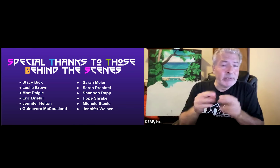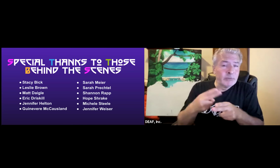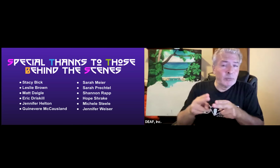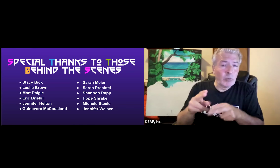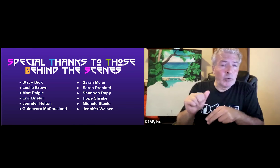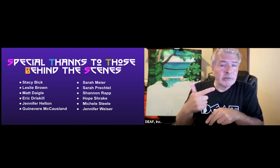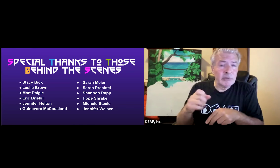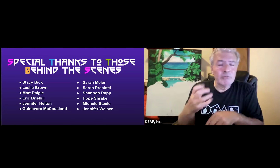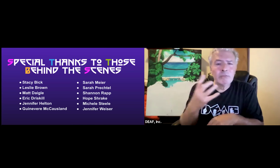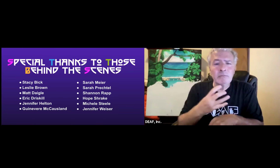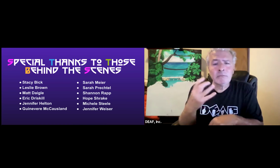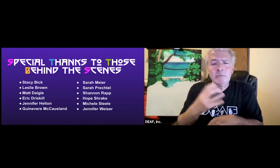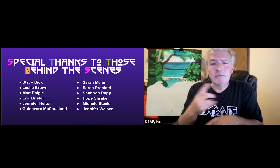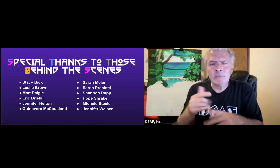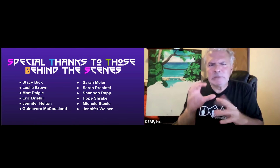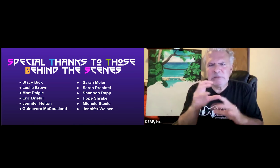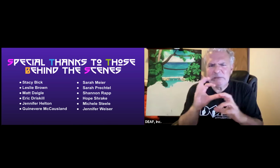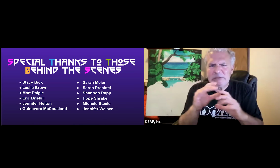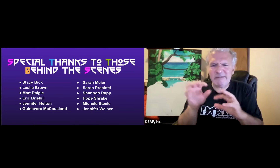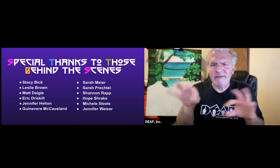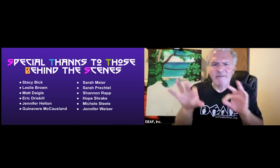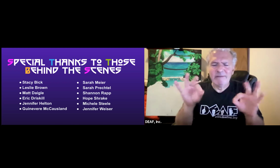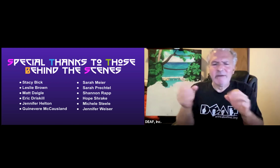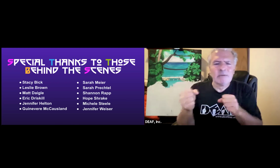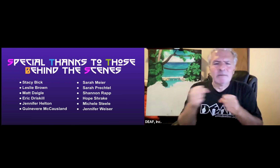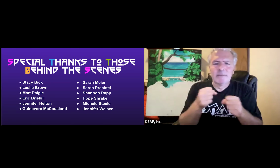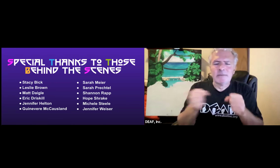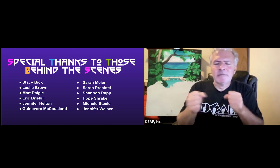where there's definitely an interpreter shortage throughout the country.